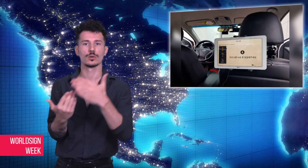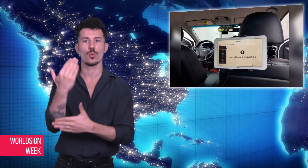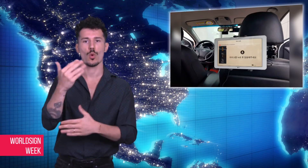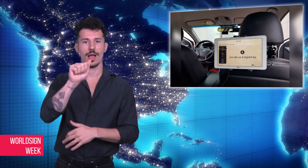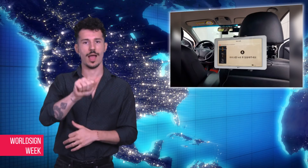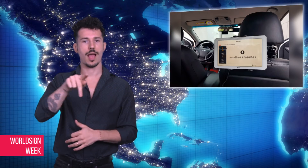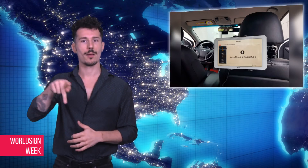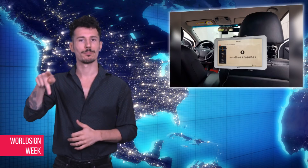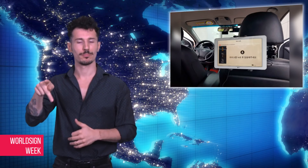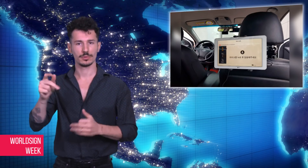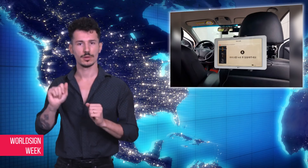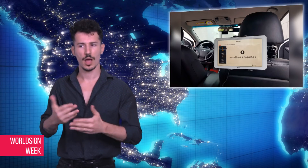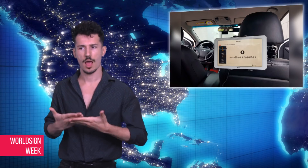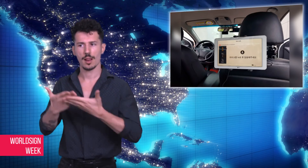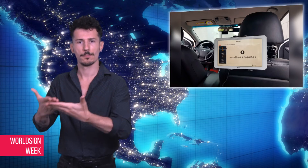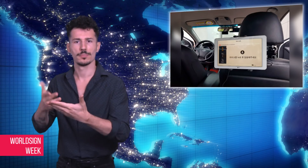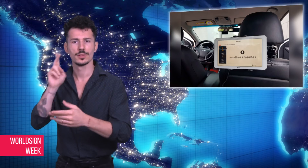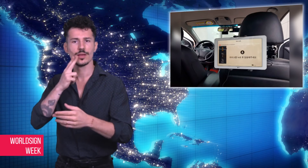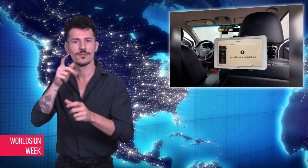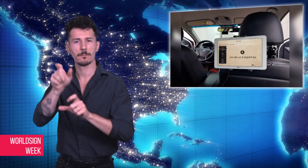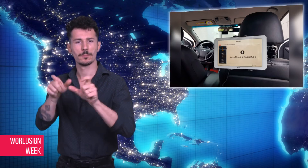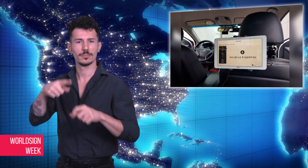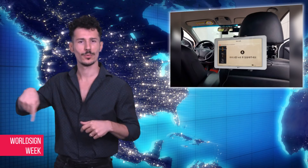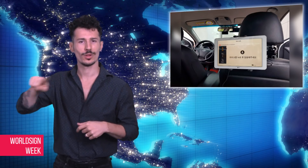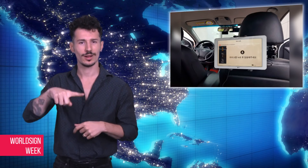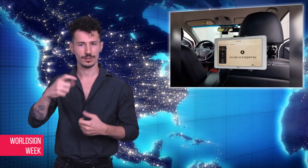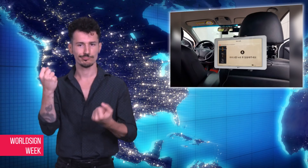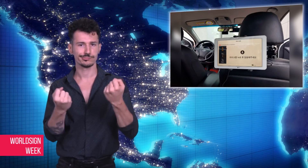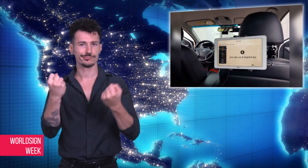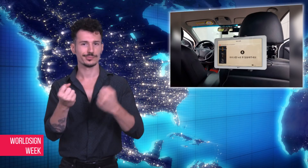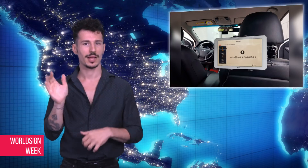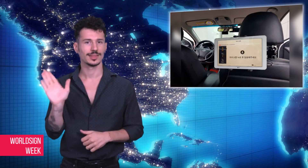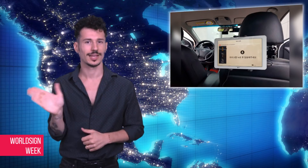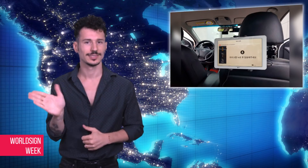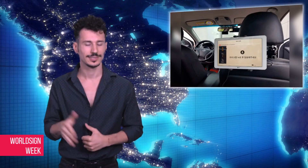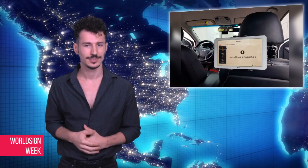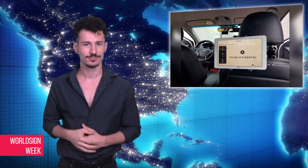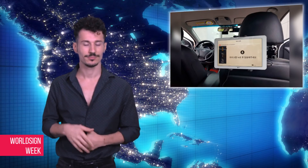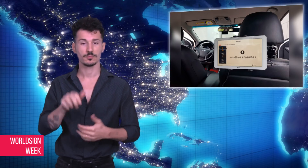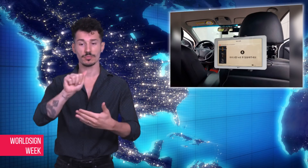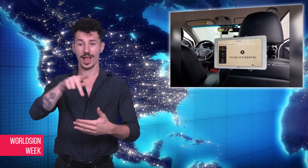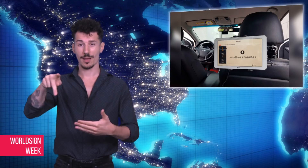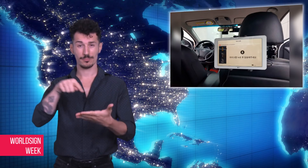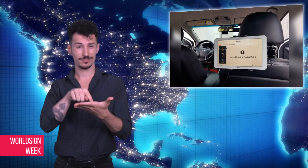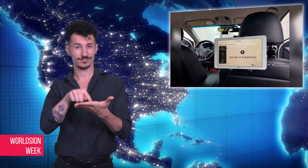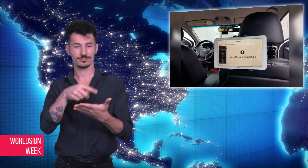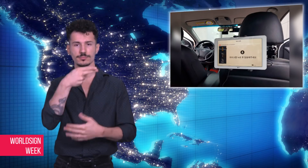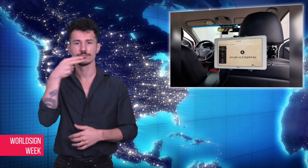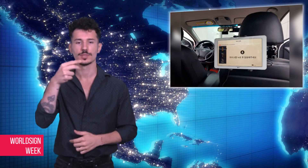Goyohan Taxi App, also known as "Silent Taxi" allows passengers to